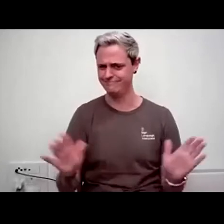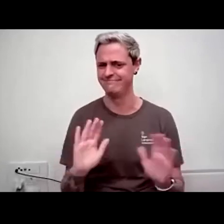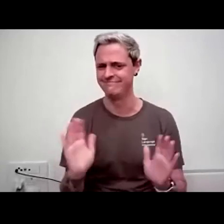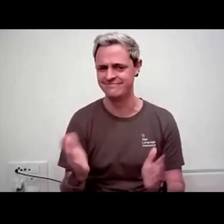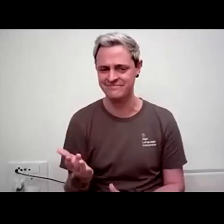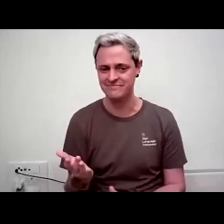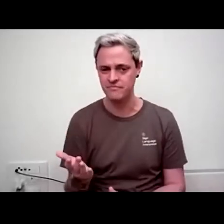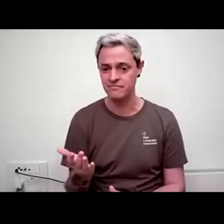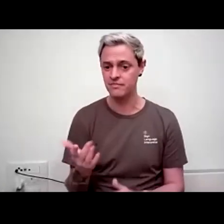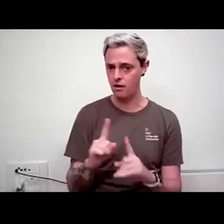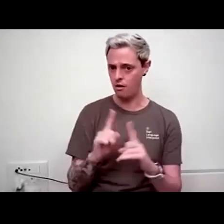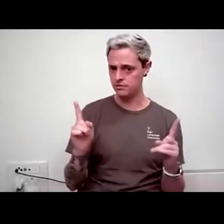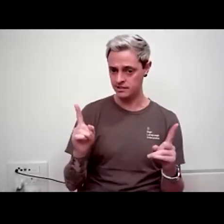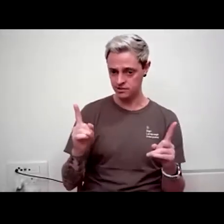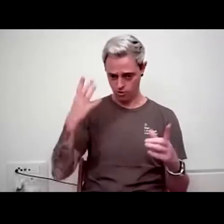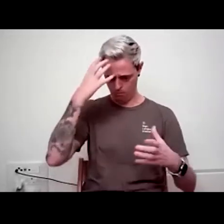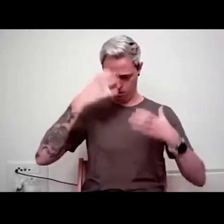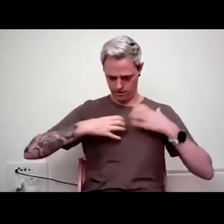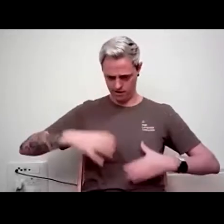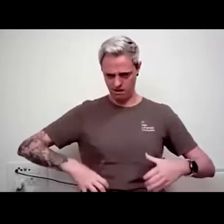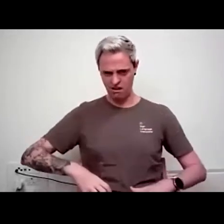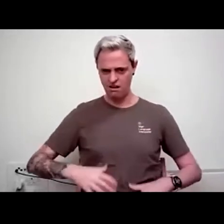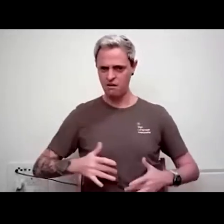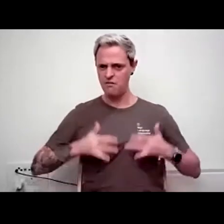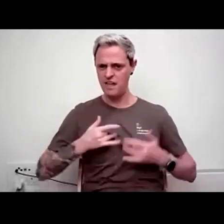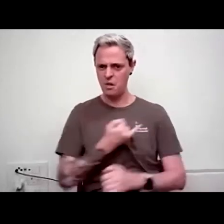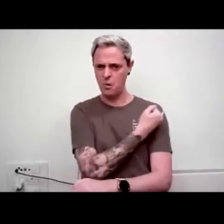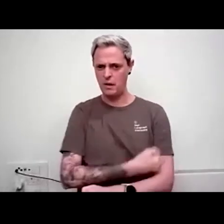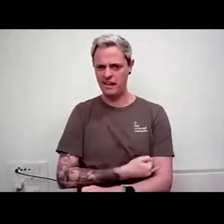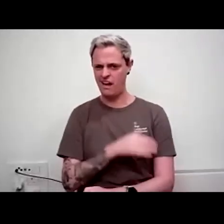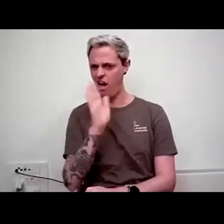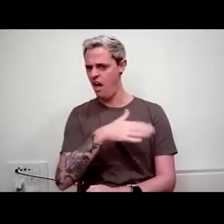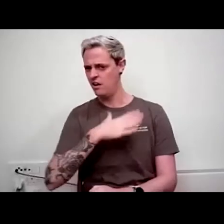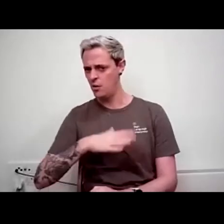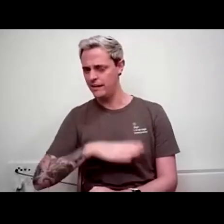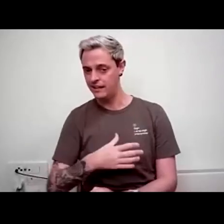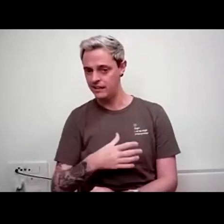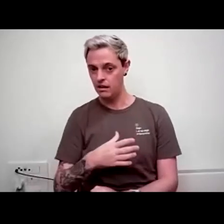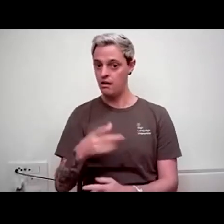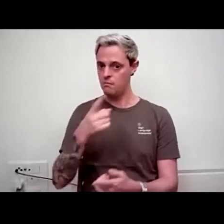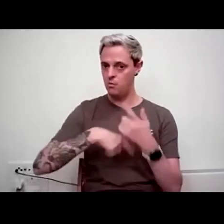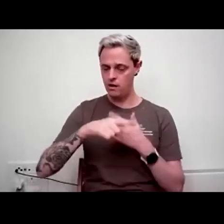On the contrary, the members of the body that seemed to be weaker are indispensable and those members of the body that we think less honourable